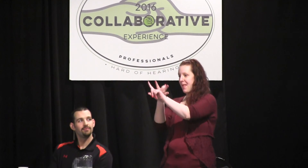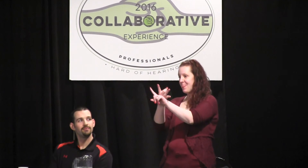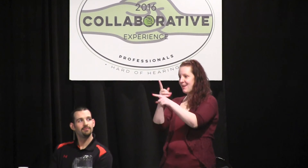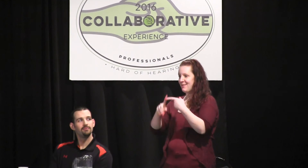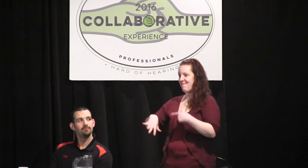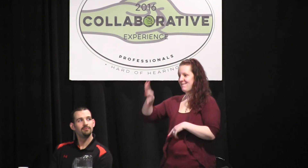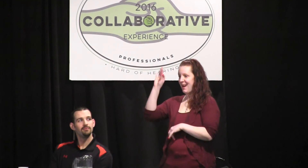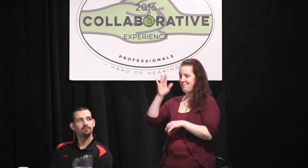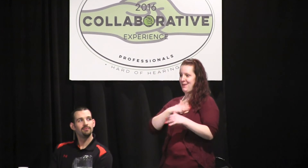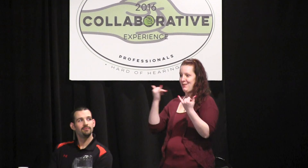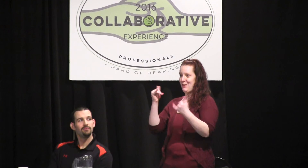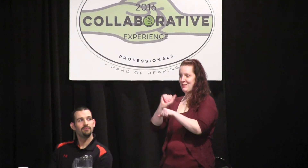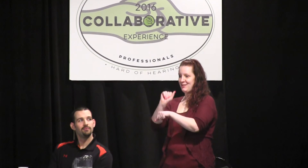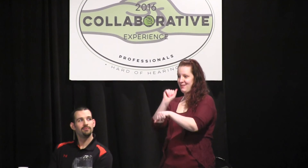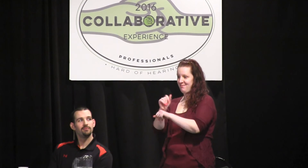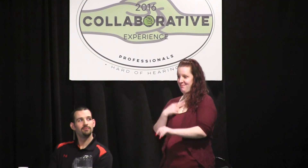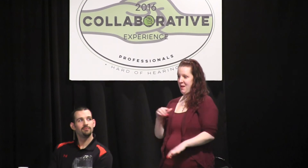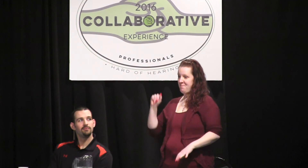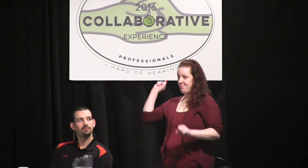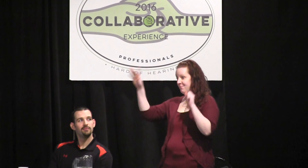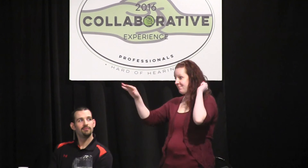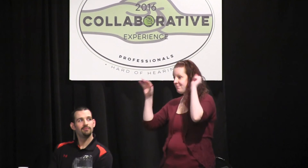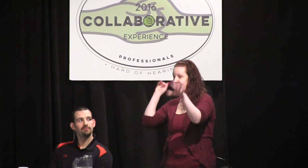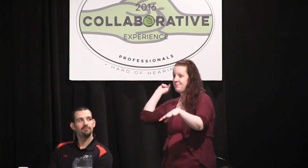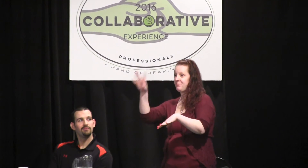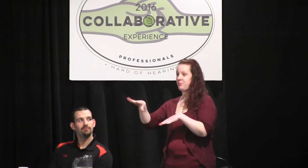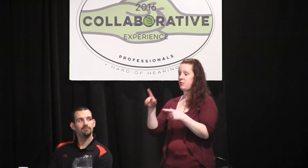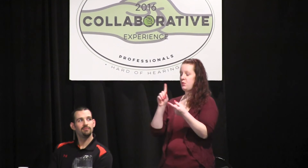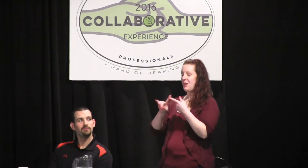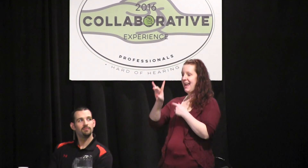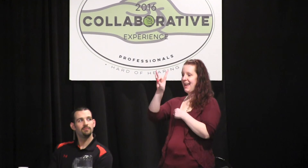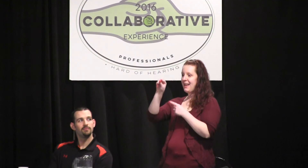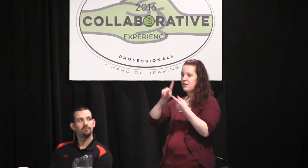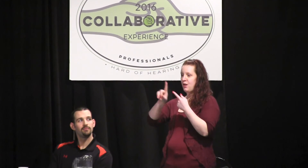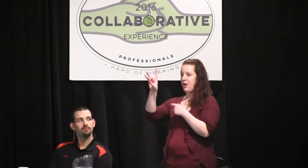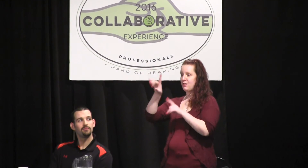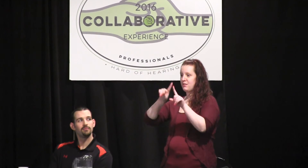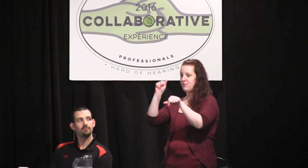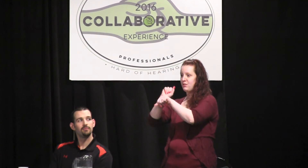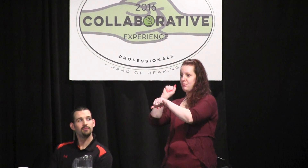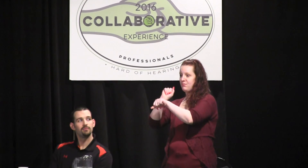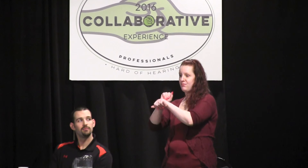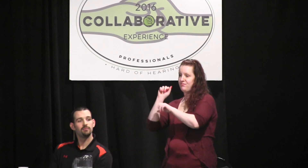and then I had eight months to find mycurrent job. I sent out application after application,